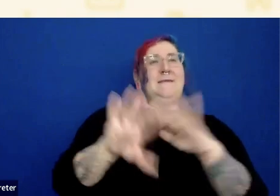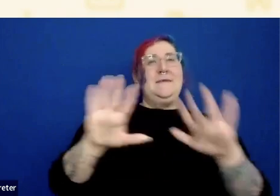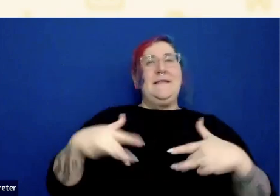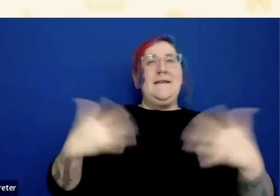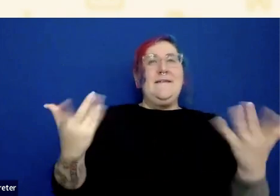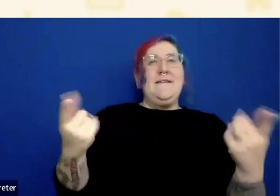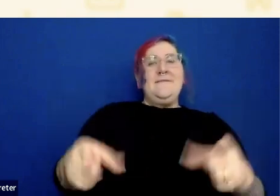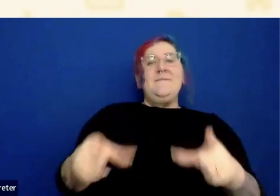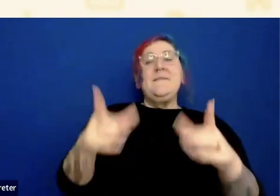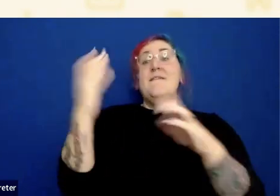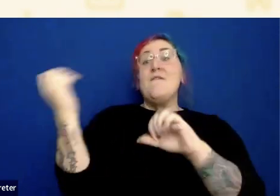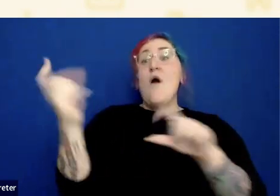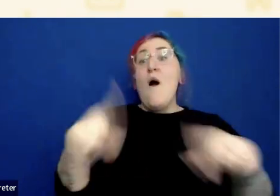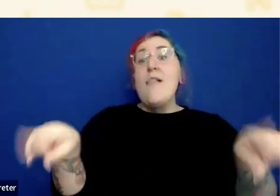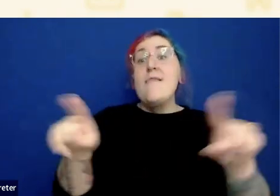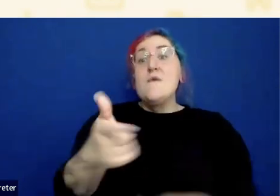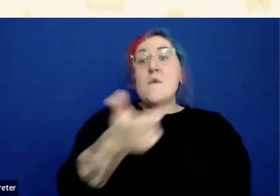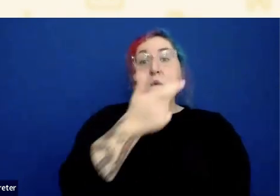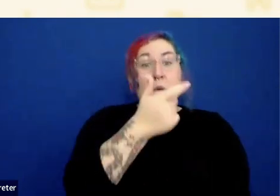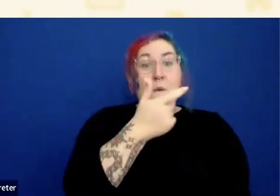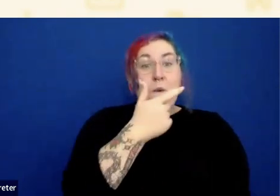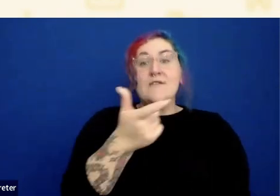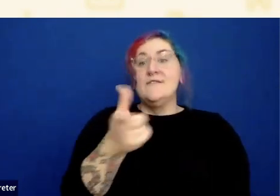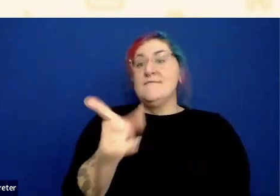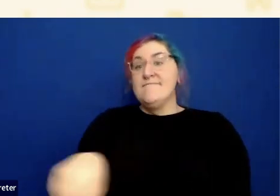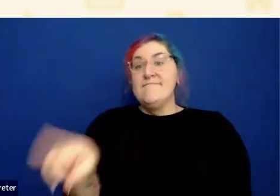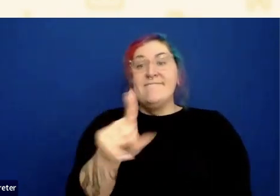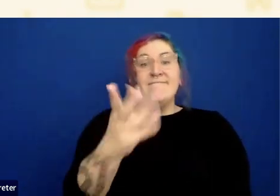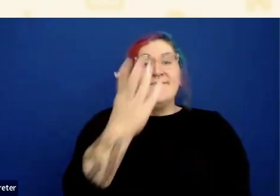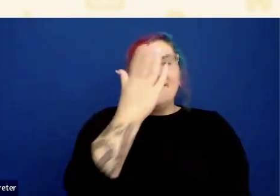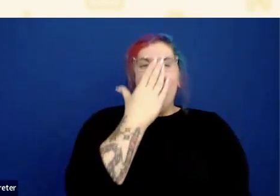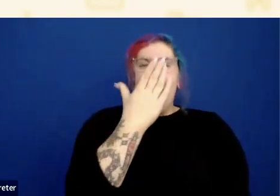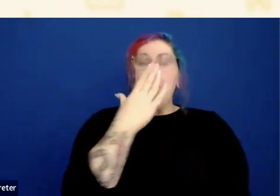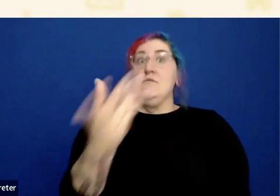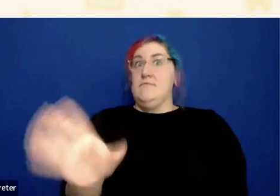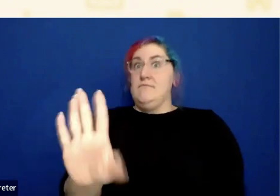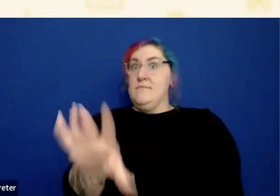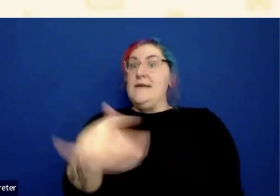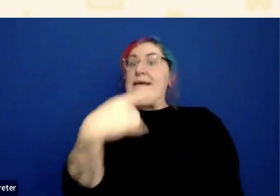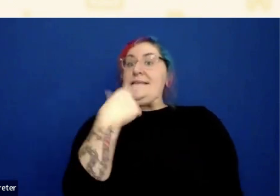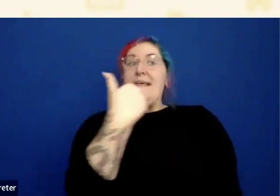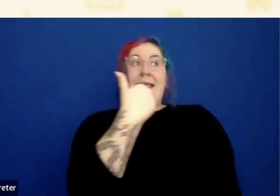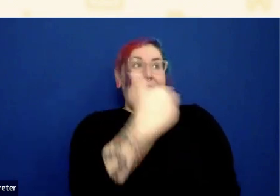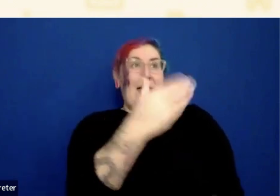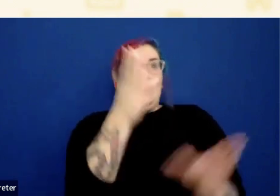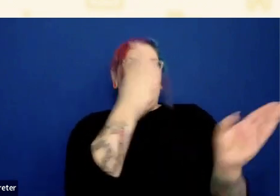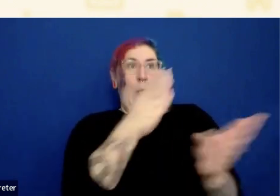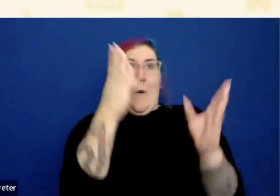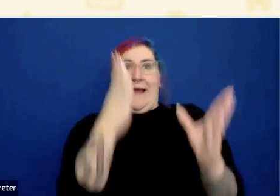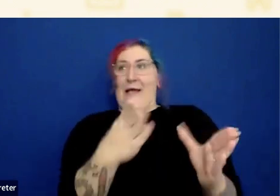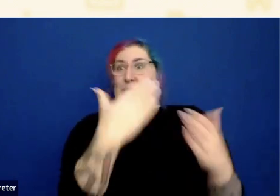For all of you who are out there, thank the organizers. This is amazing. Thanks, Joe. Thank you.